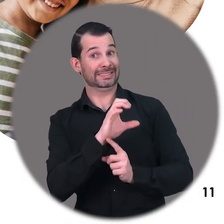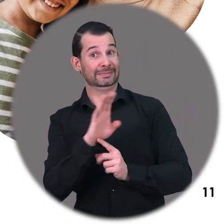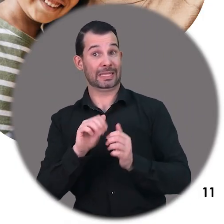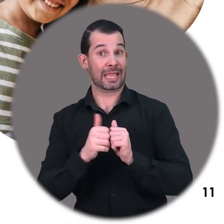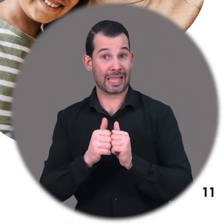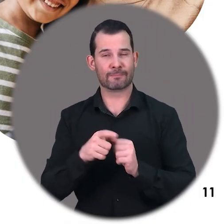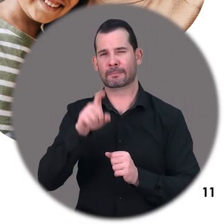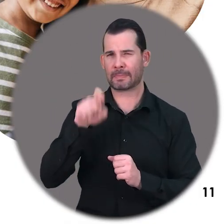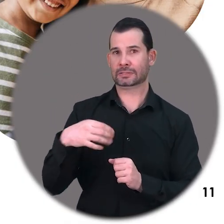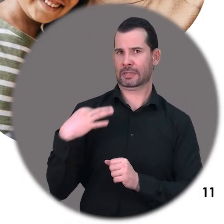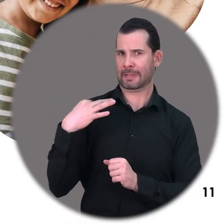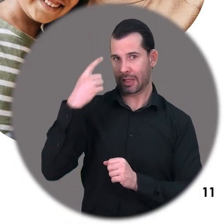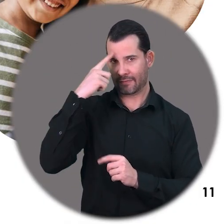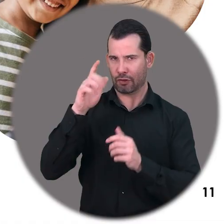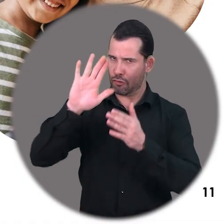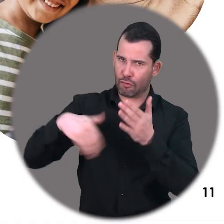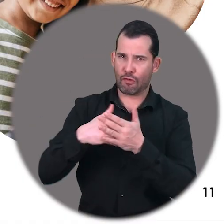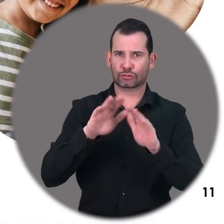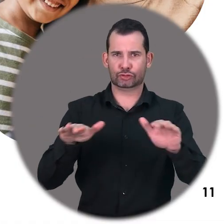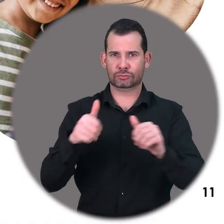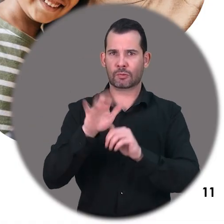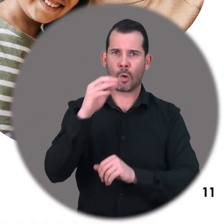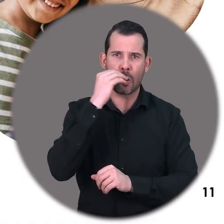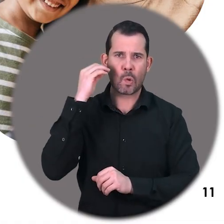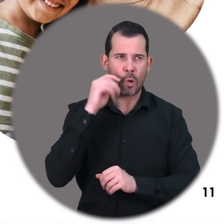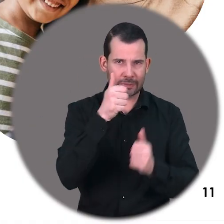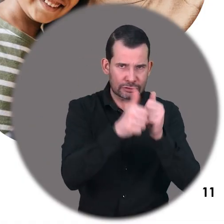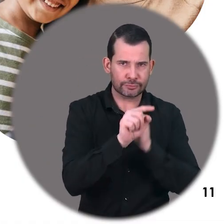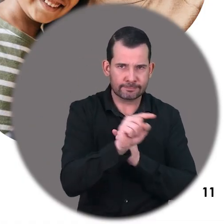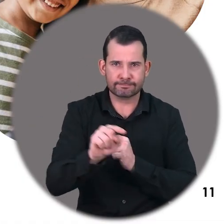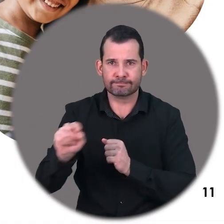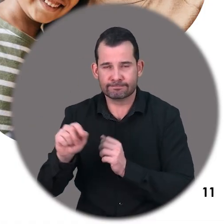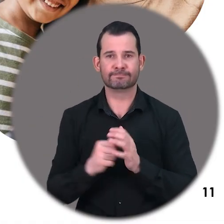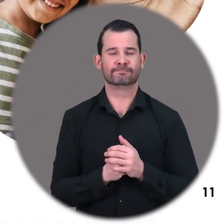To receive the CCB, you must apply for all children in your household.